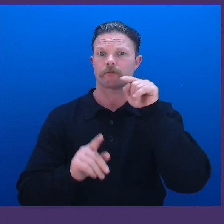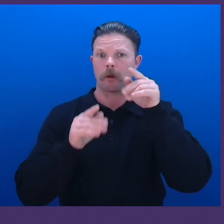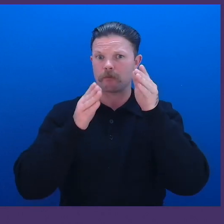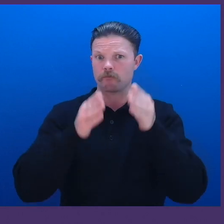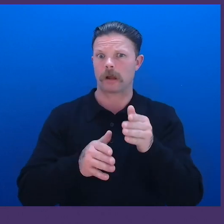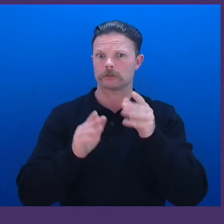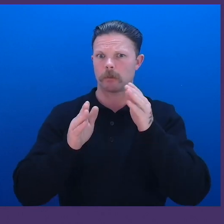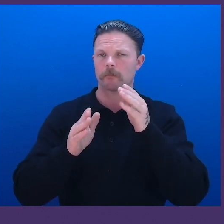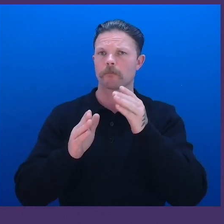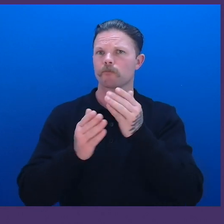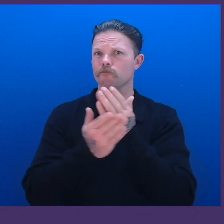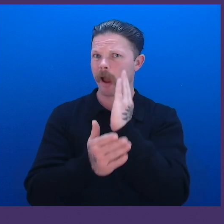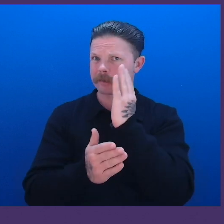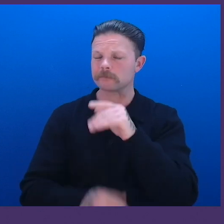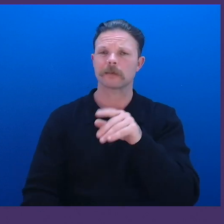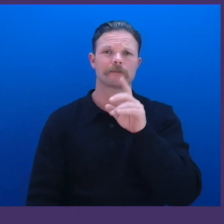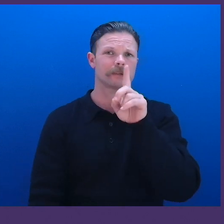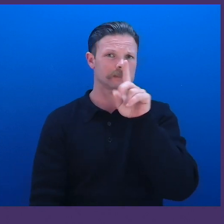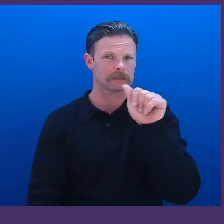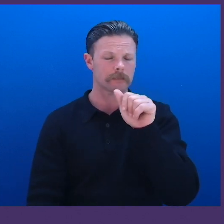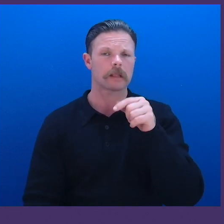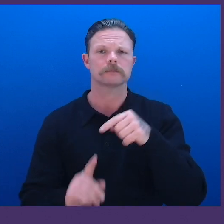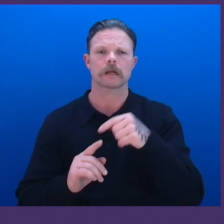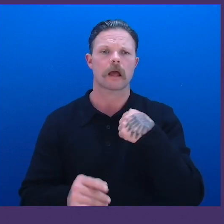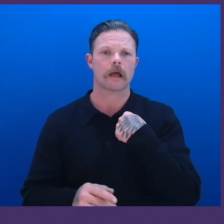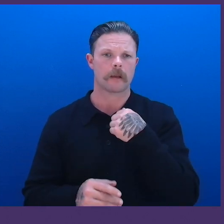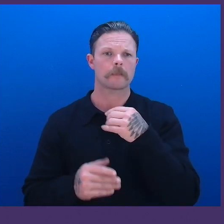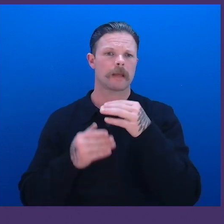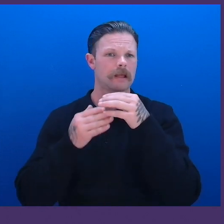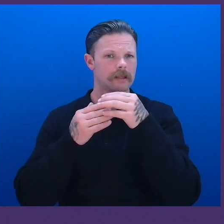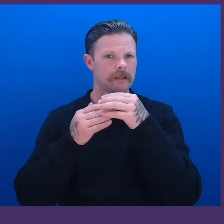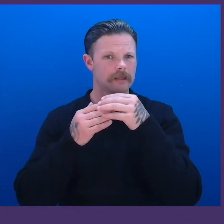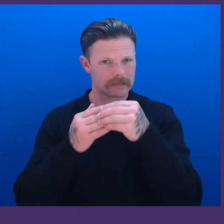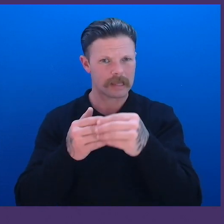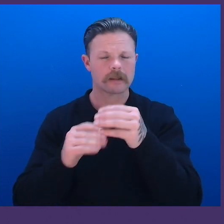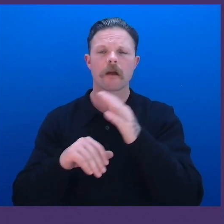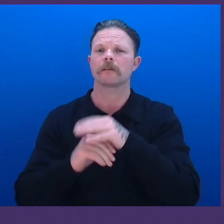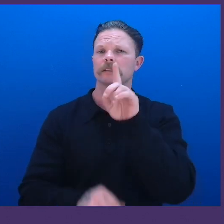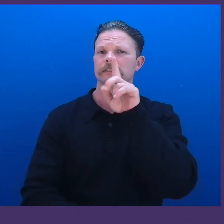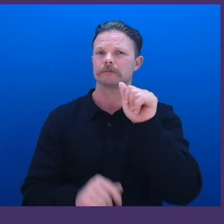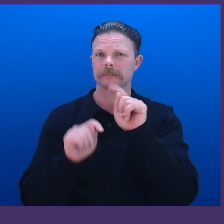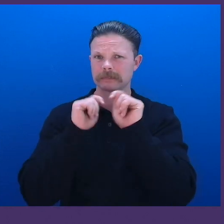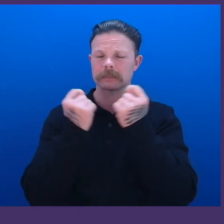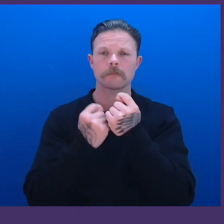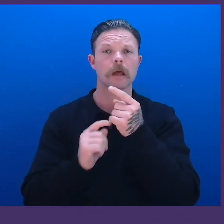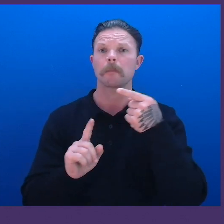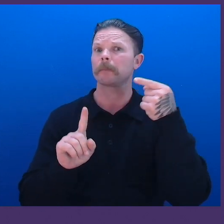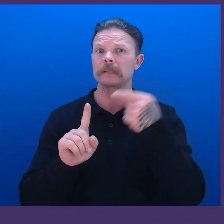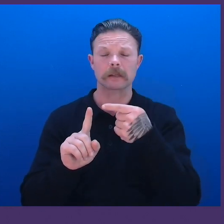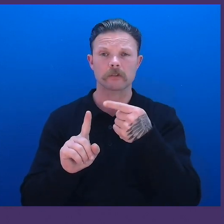I'm leading on the disability team and, in particular, most of my work relates